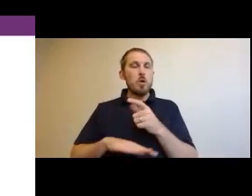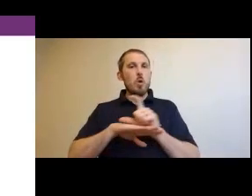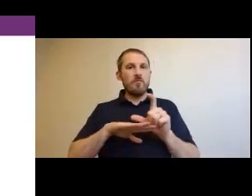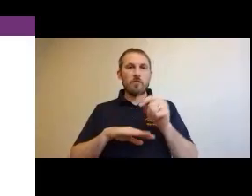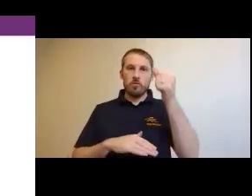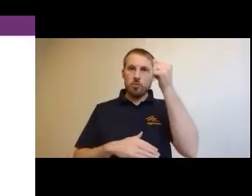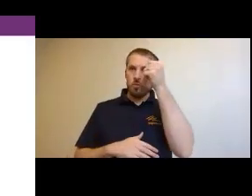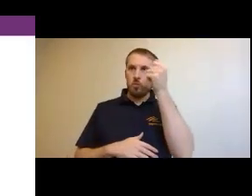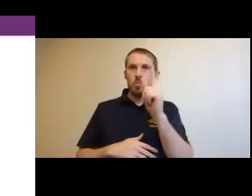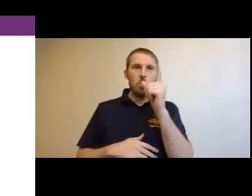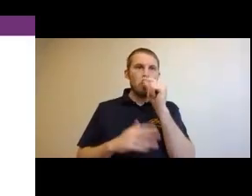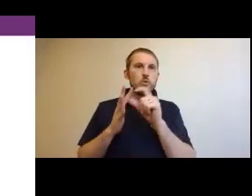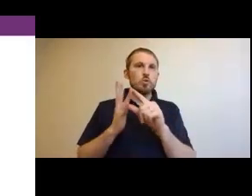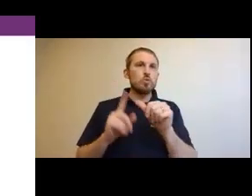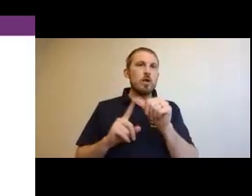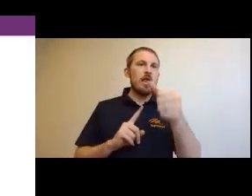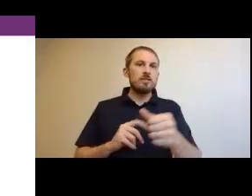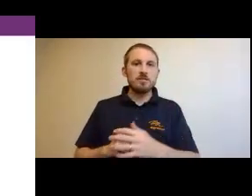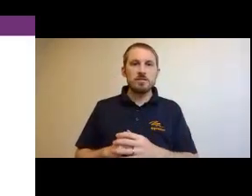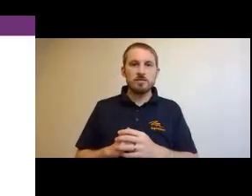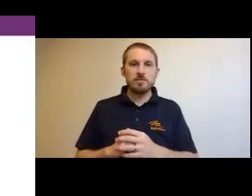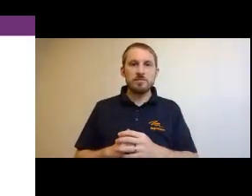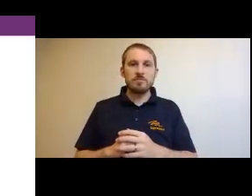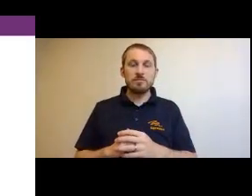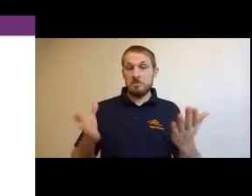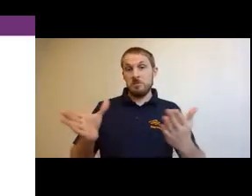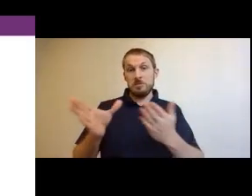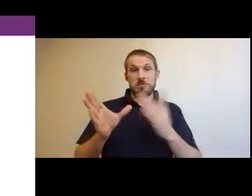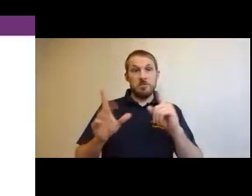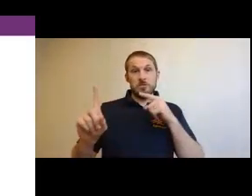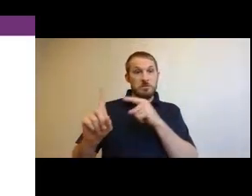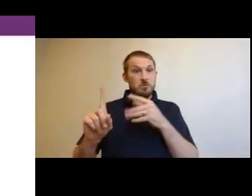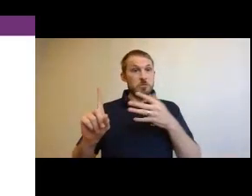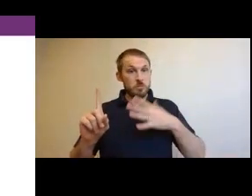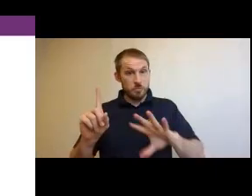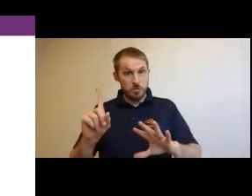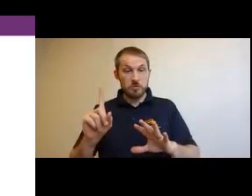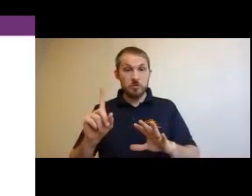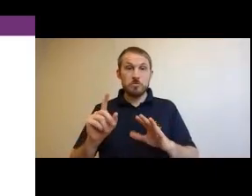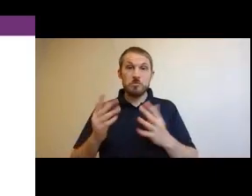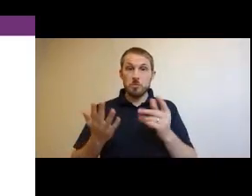Depending on what a person is looking for, this might include things like learning more about